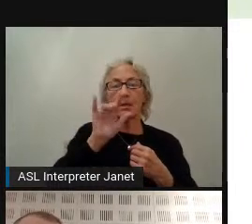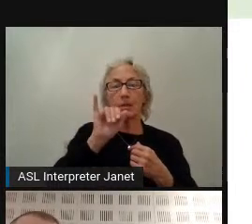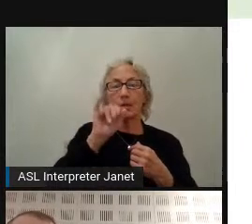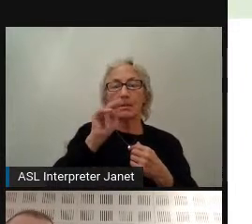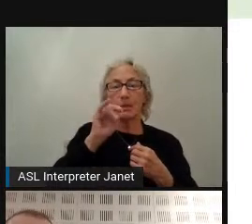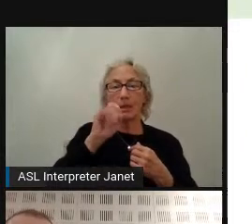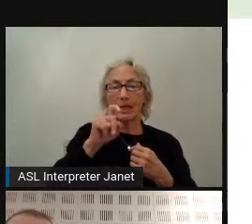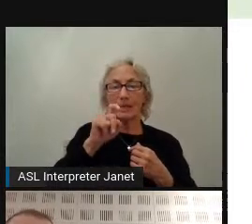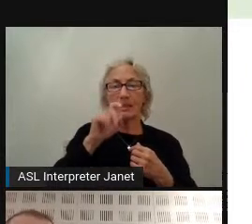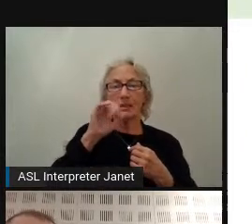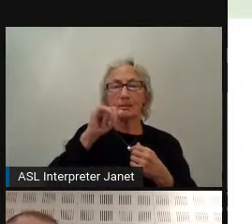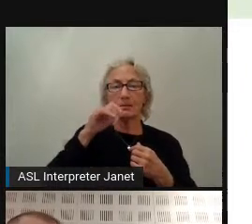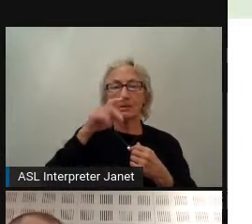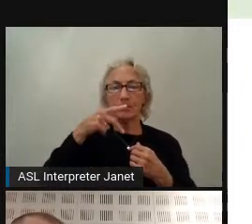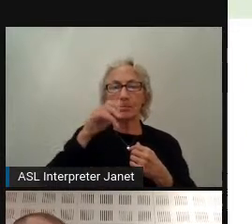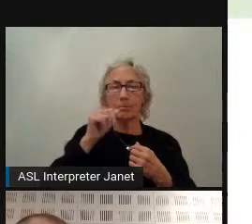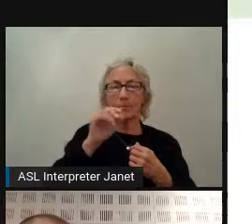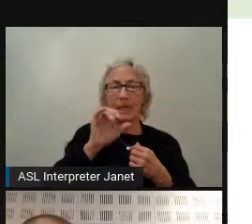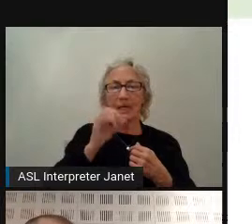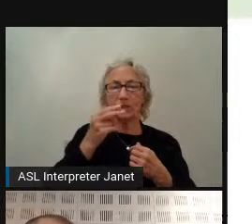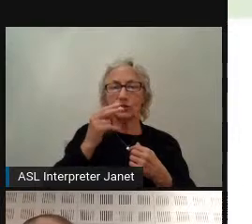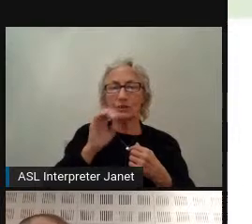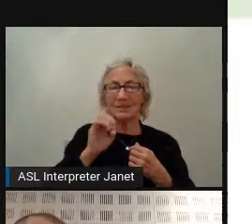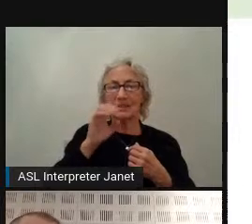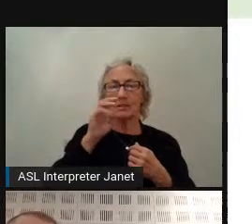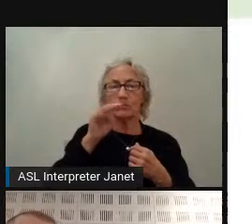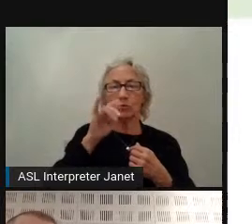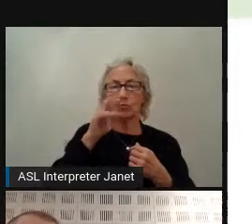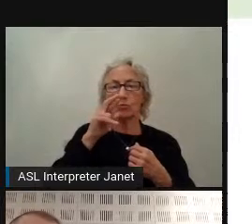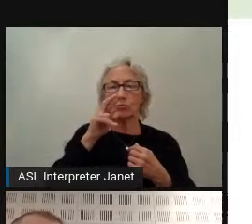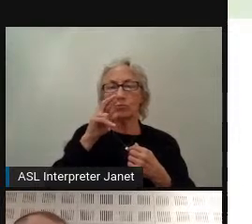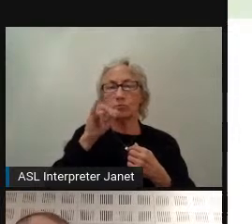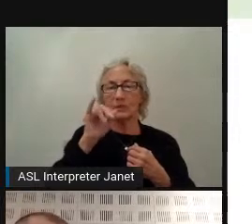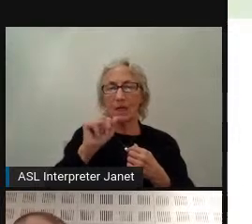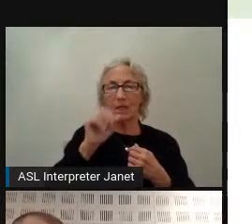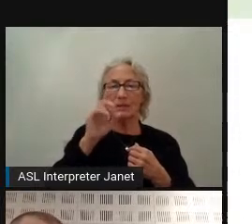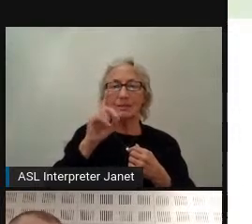Clinics Apache, and PHP. When we